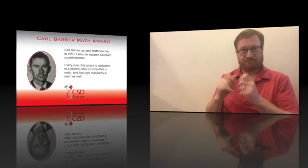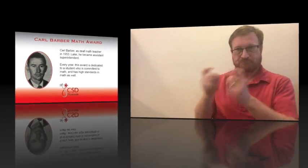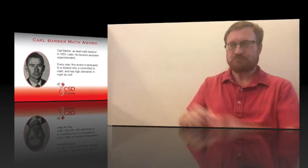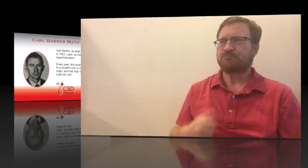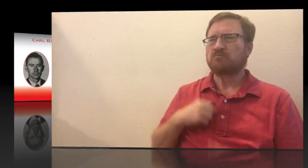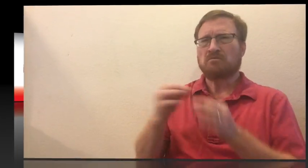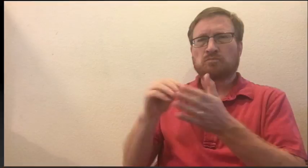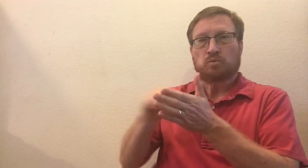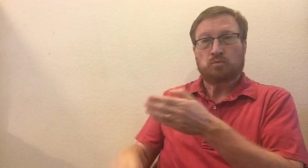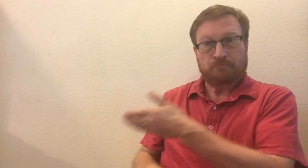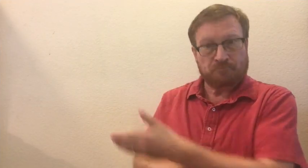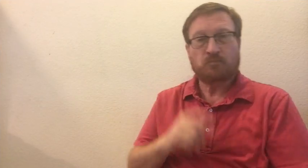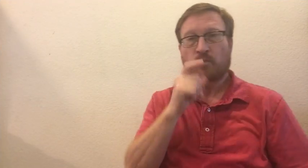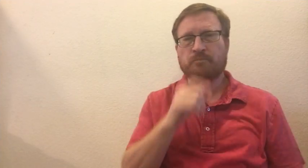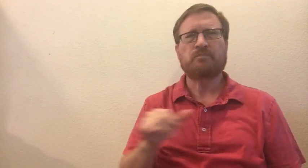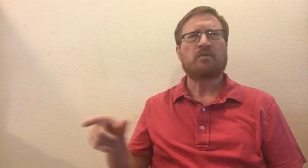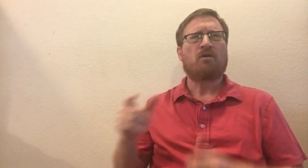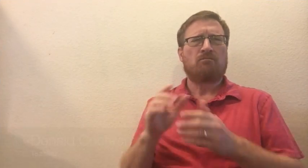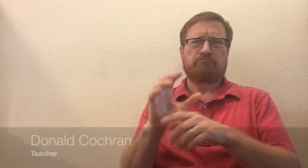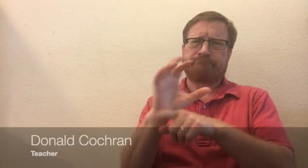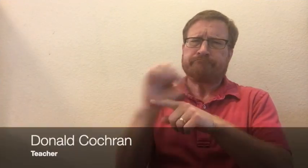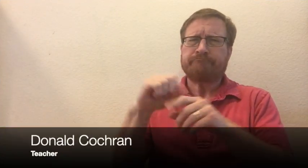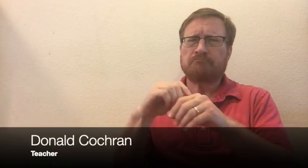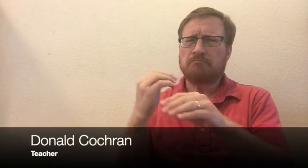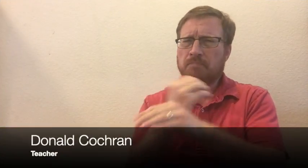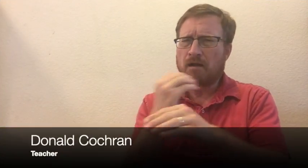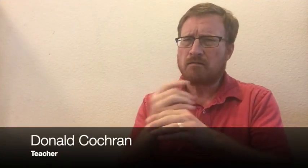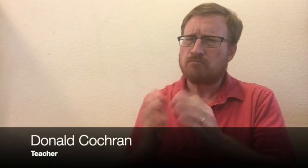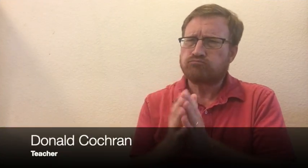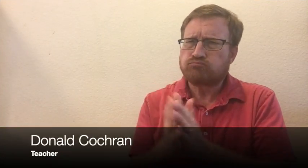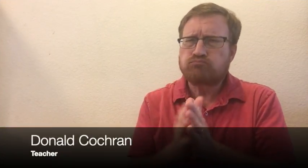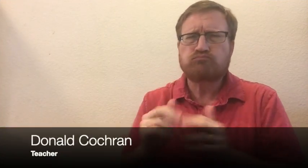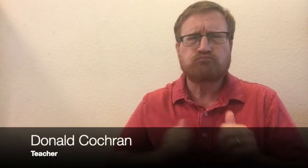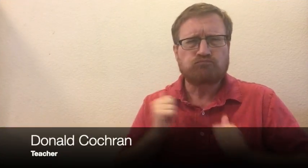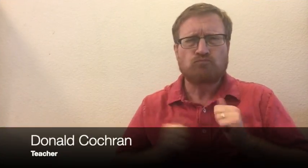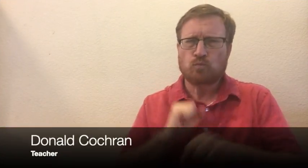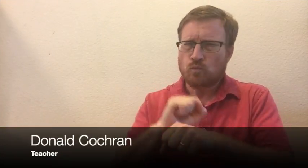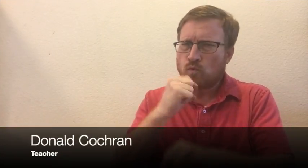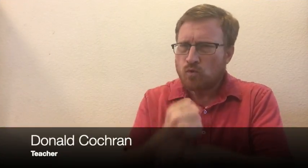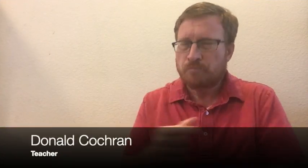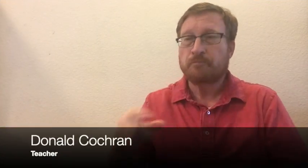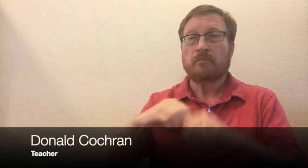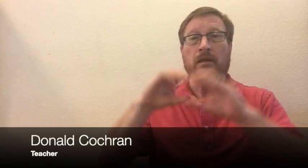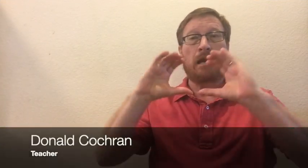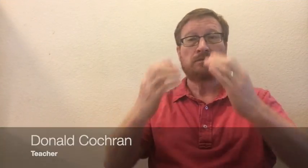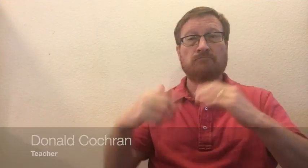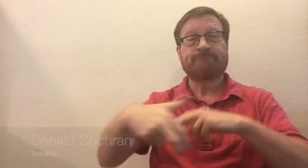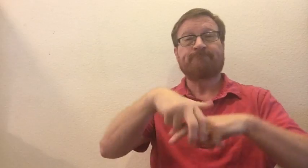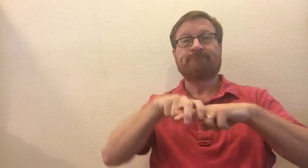This awards goes to a student that really excels in the area of math. They work hard.